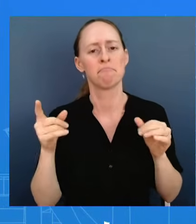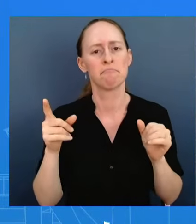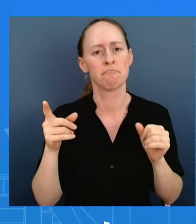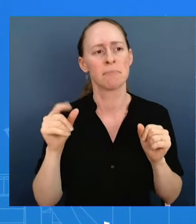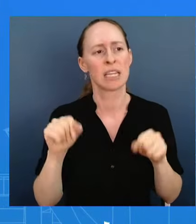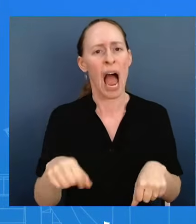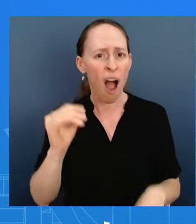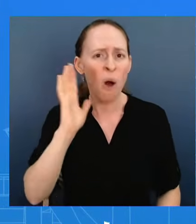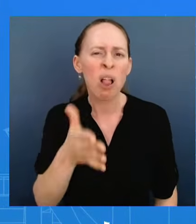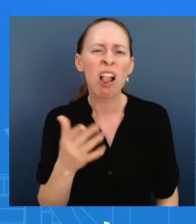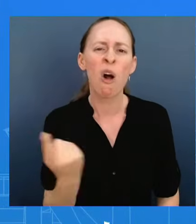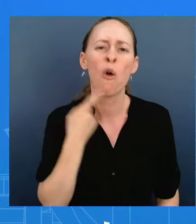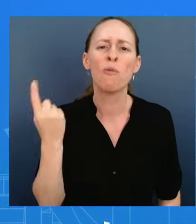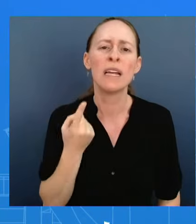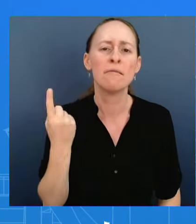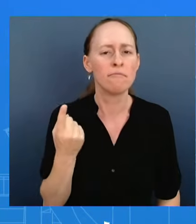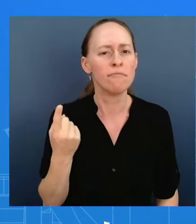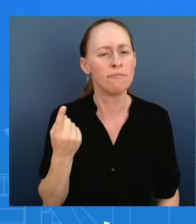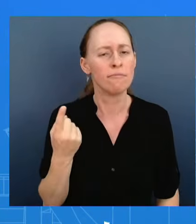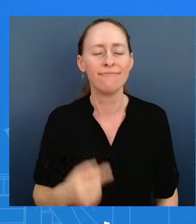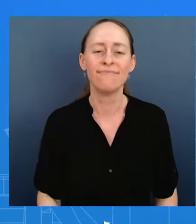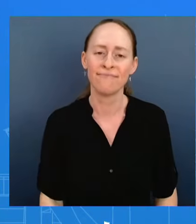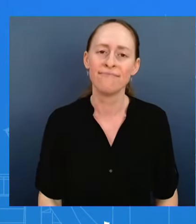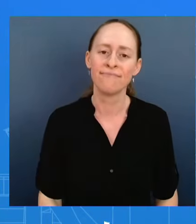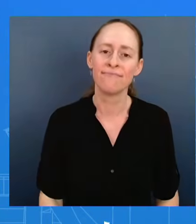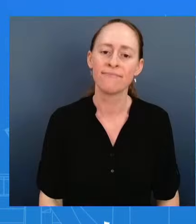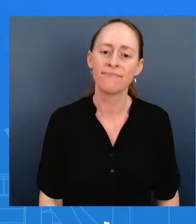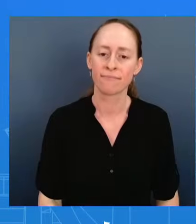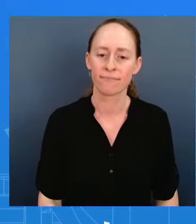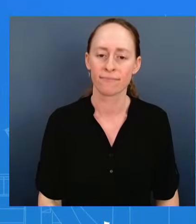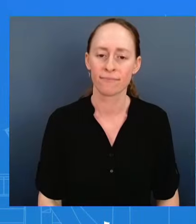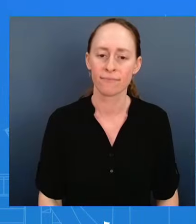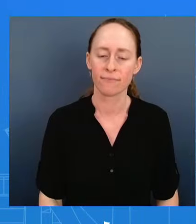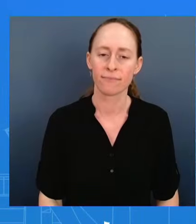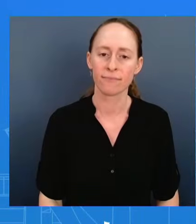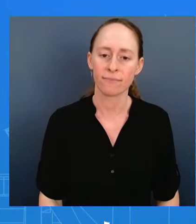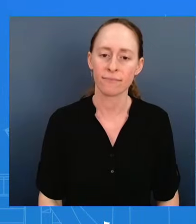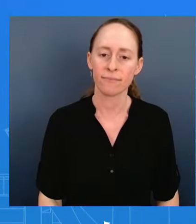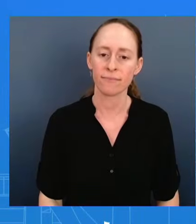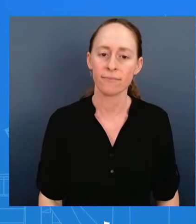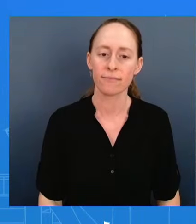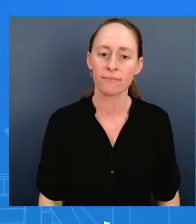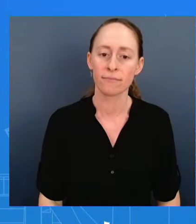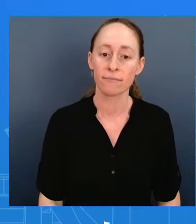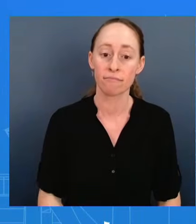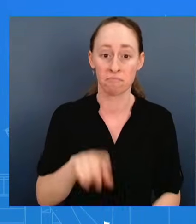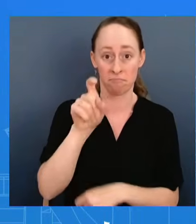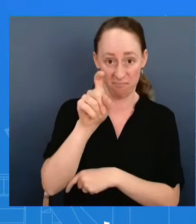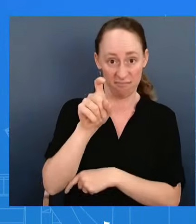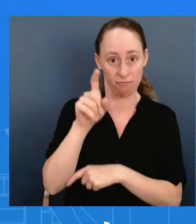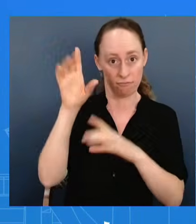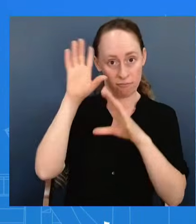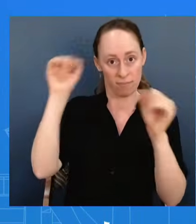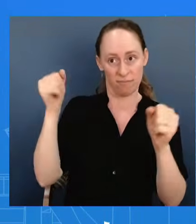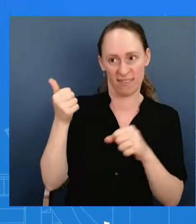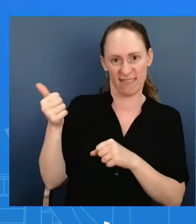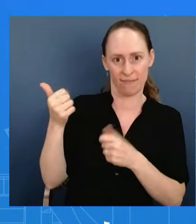Ms. Jean-Pierre: Tyler. The Press: Did the president watch the -- the prime minister’s speech yesterday or see anything that he --